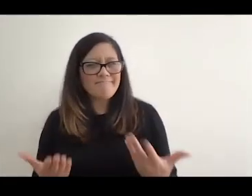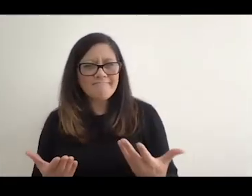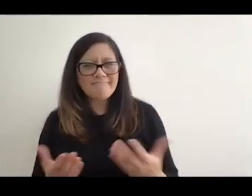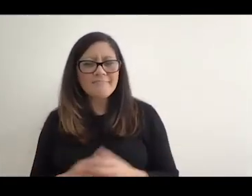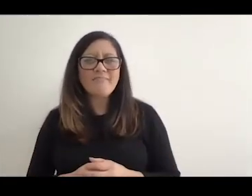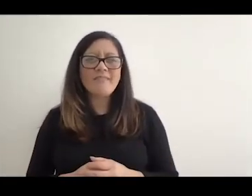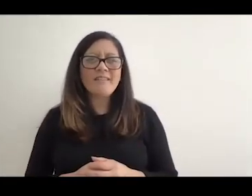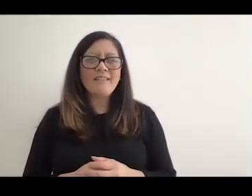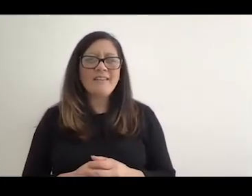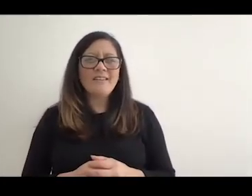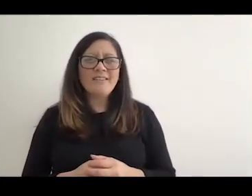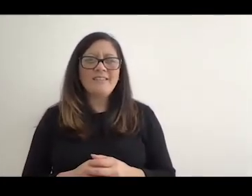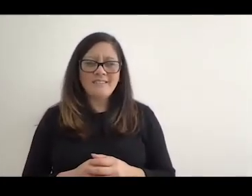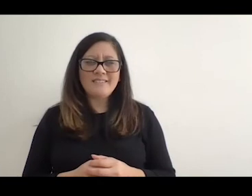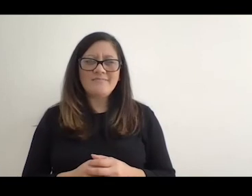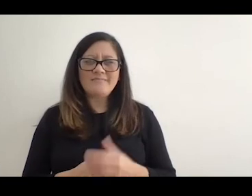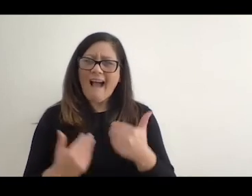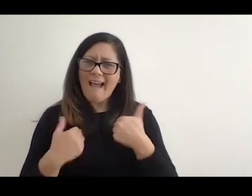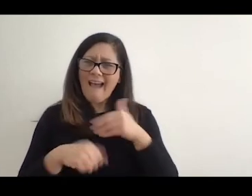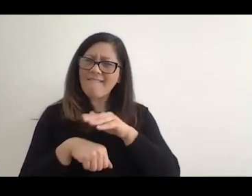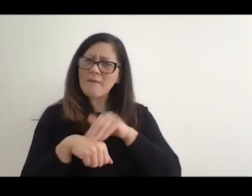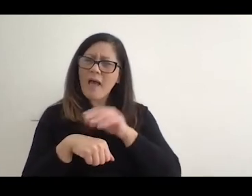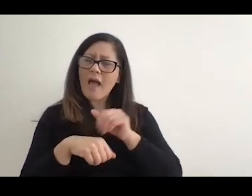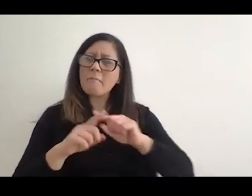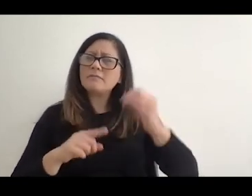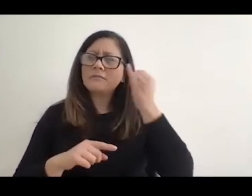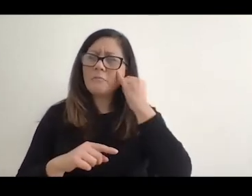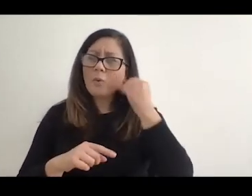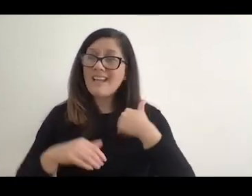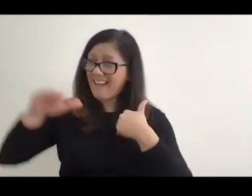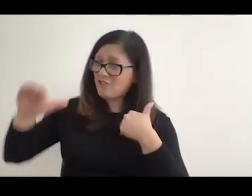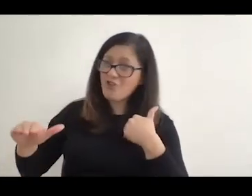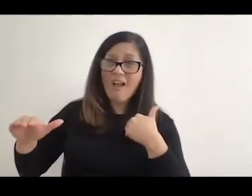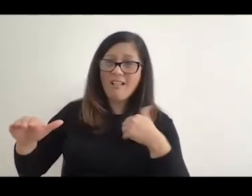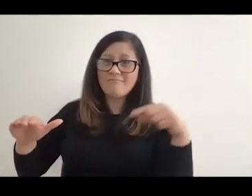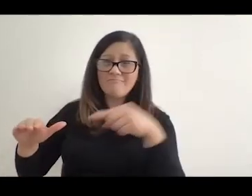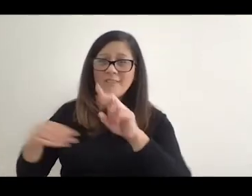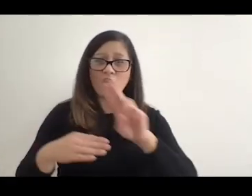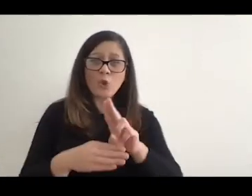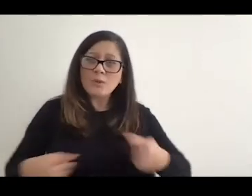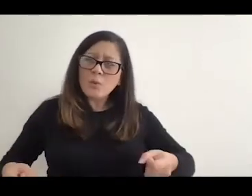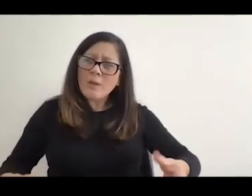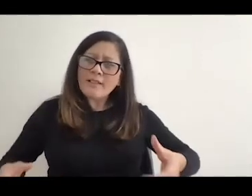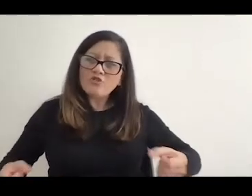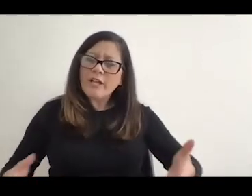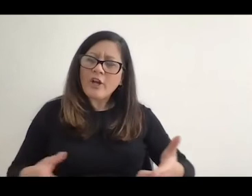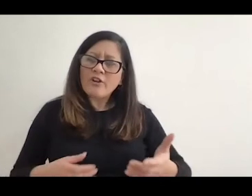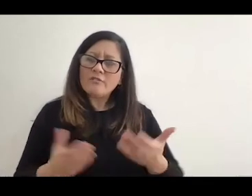And I'm thinking I'm a pet parent, but what if I were a parent of a child who happened to have a seated body type and use a wheelchair for mobility?